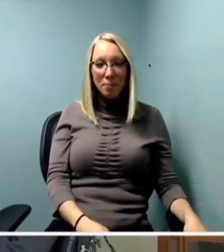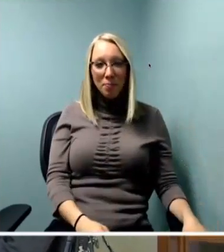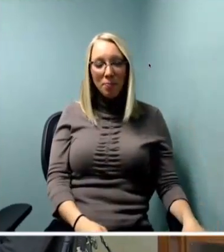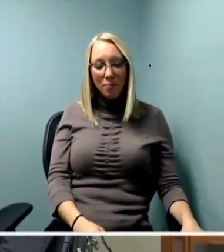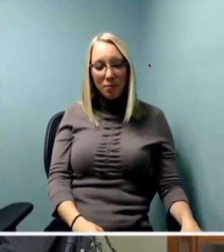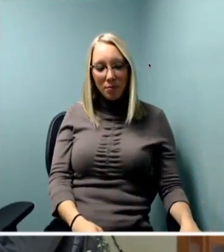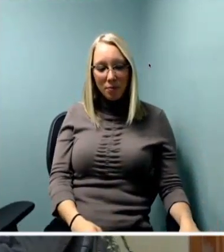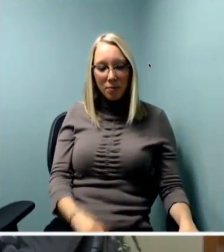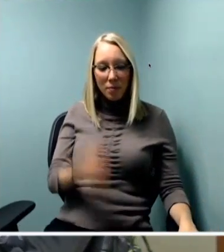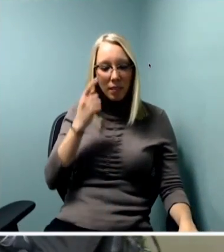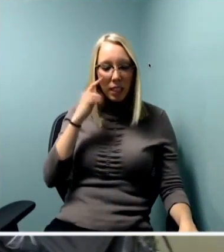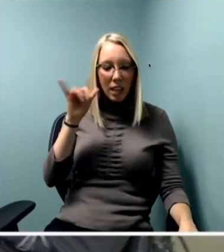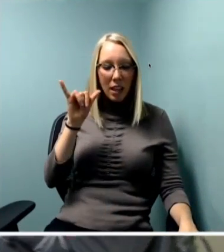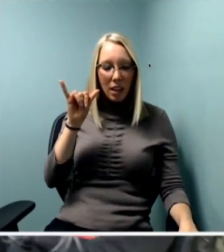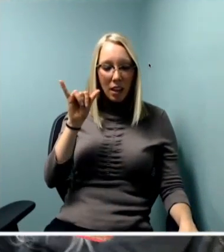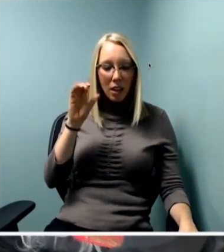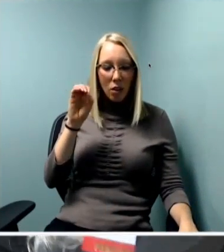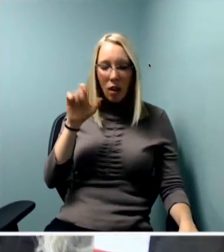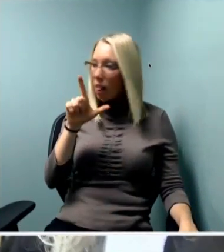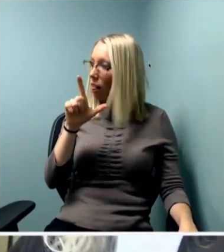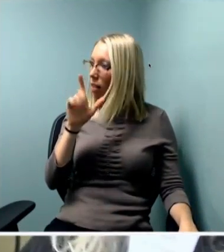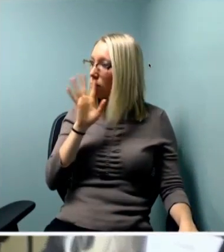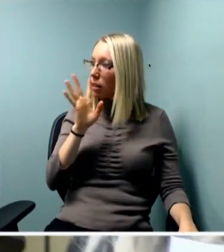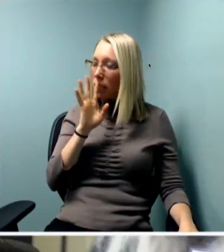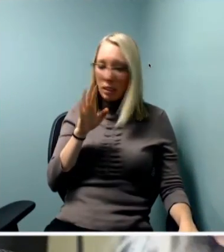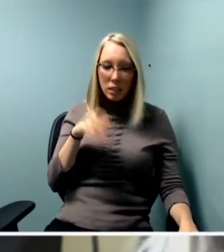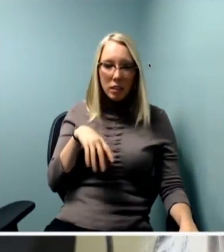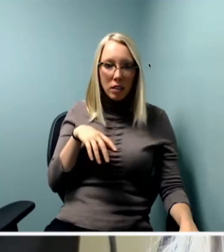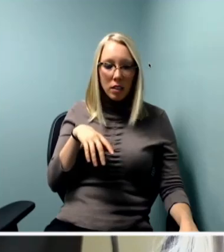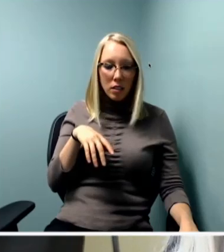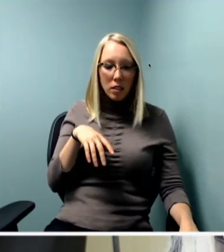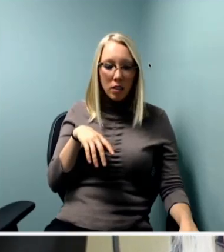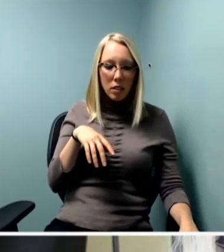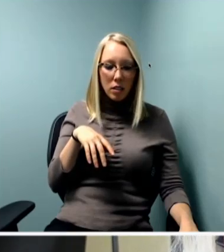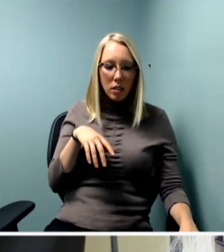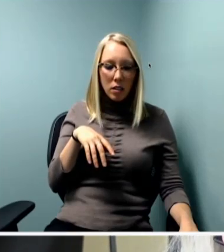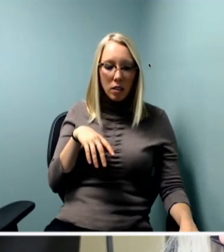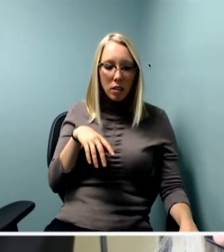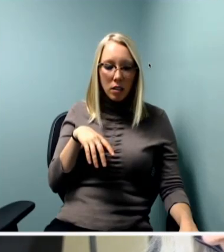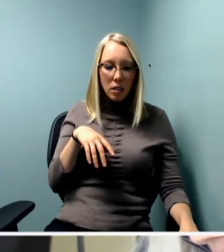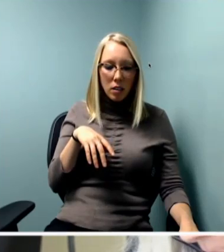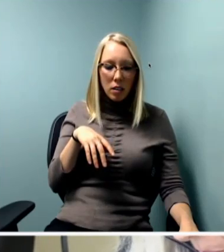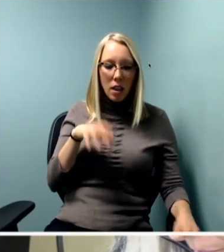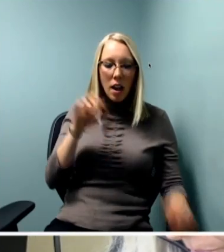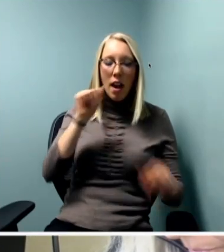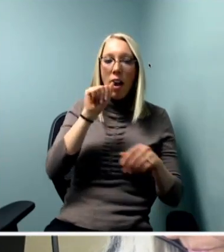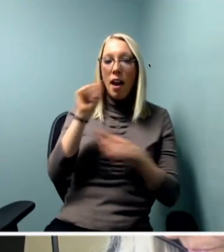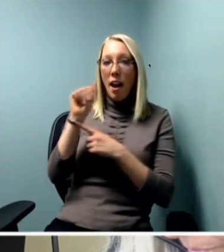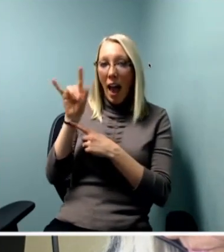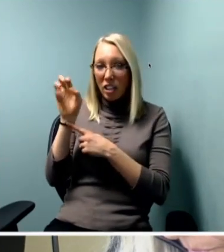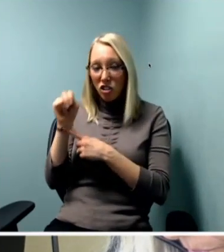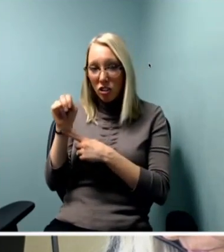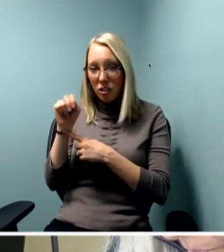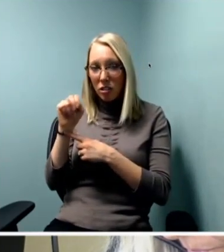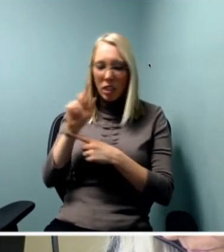Activism is the action behind advocacy. Because in order to advocate